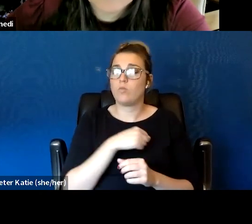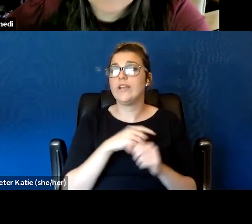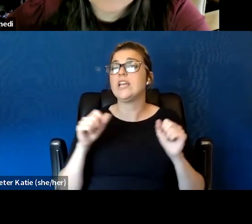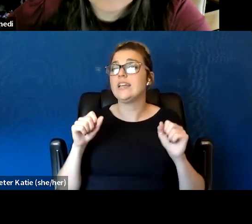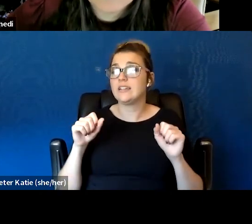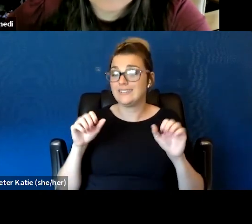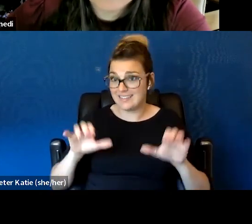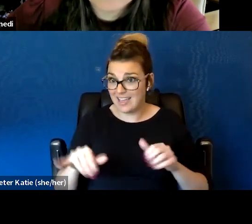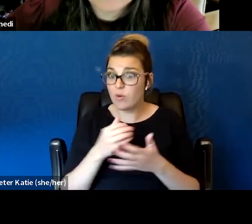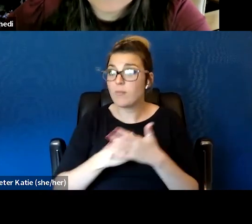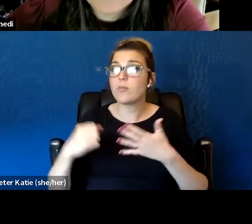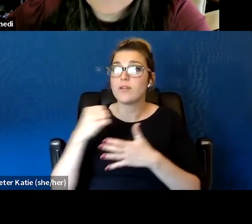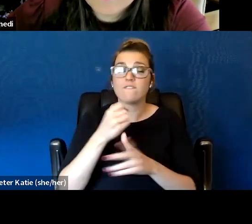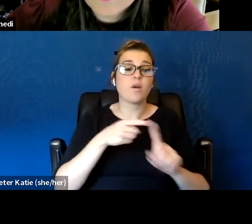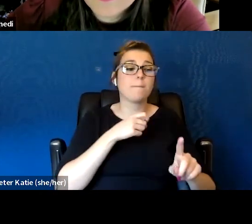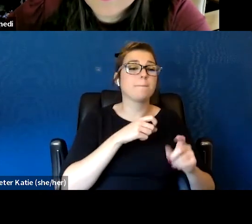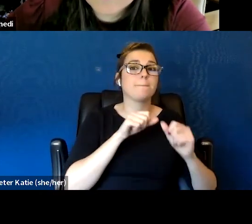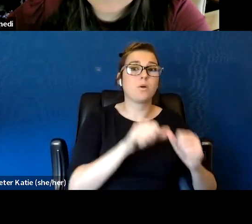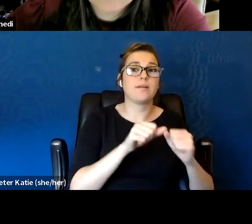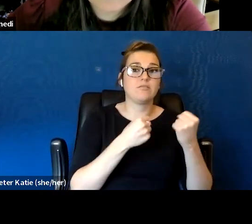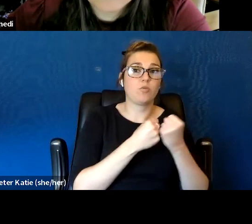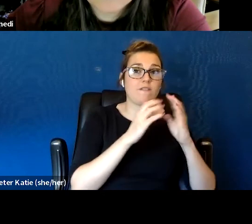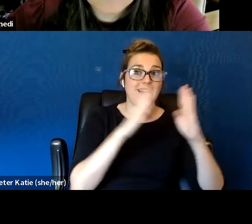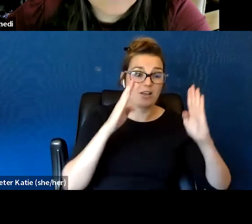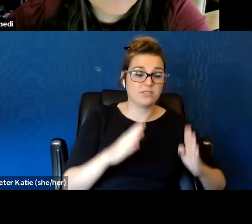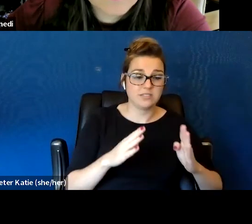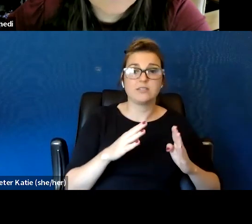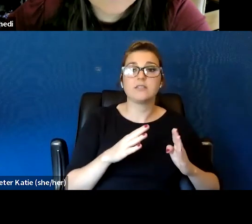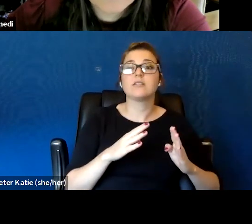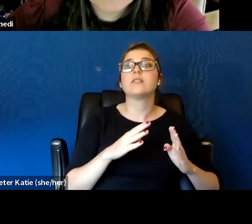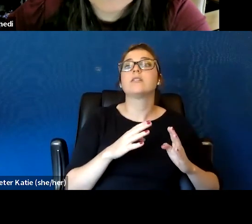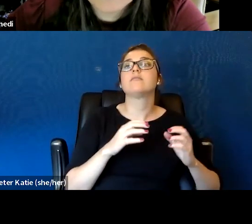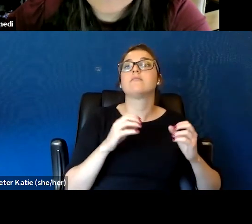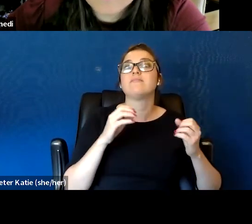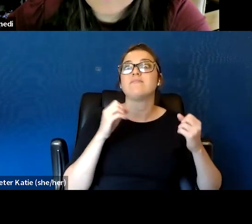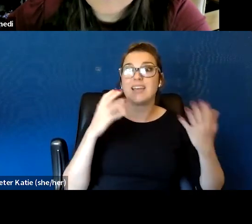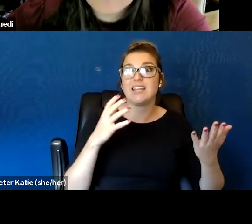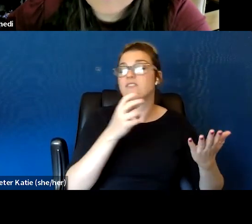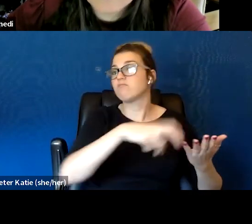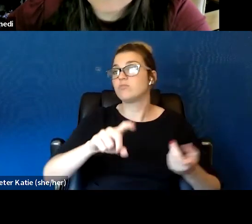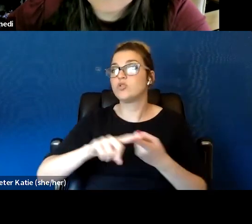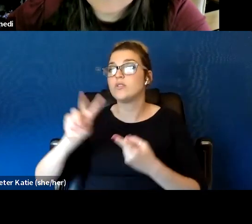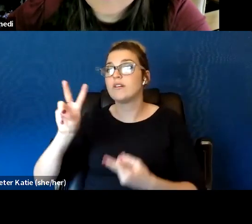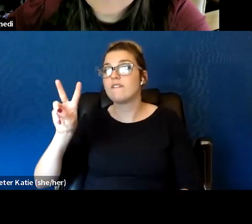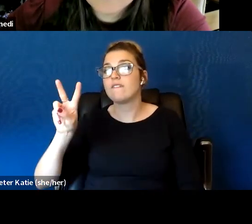from permanent supportive housing into a voucher program where there's no services attached, like this person's saying.